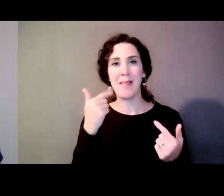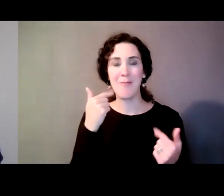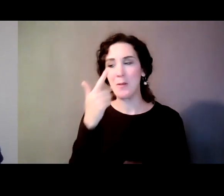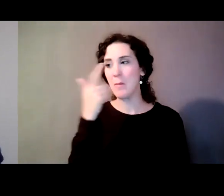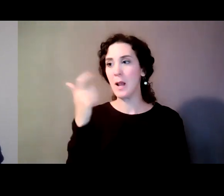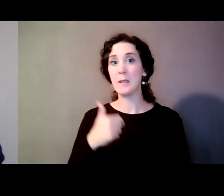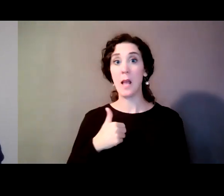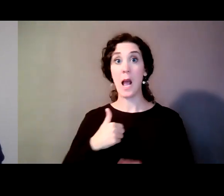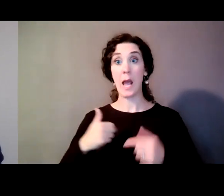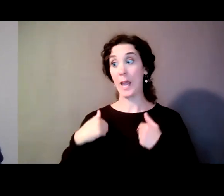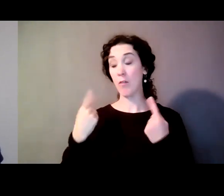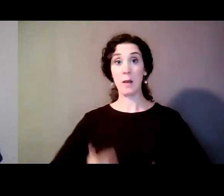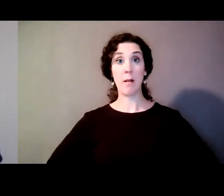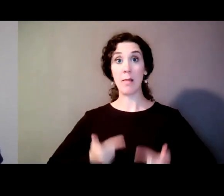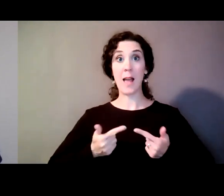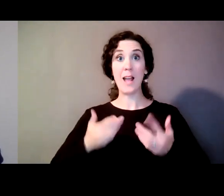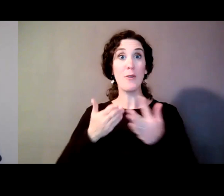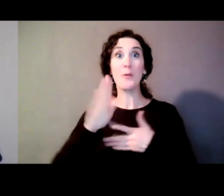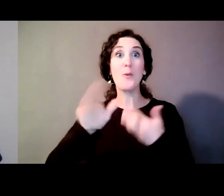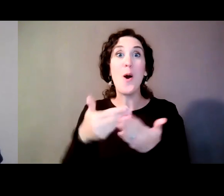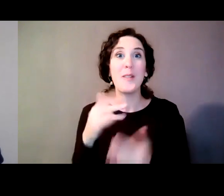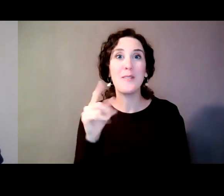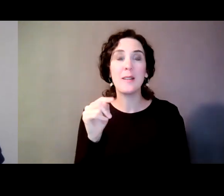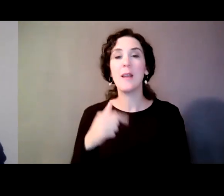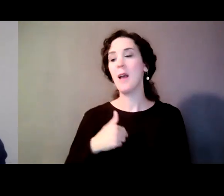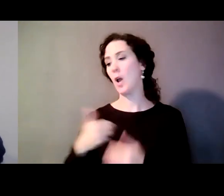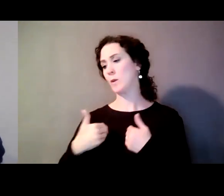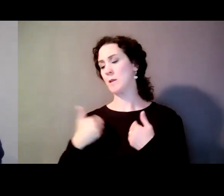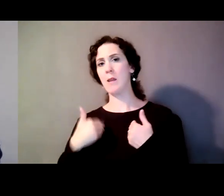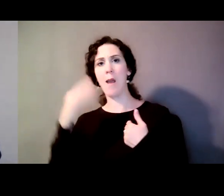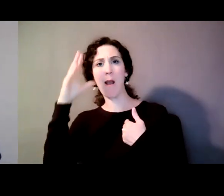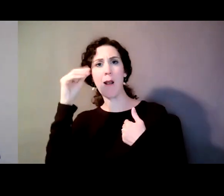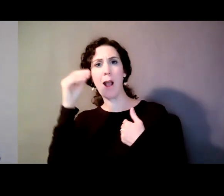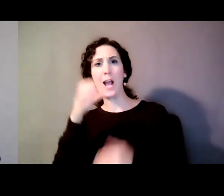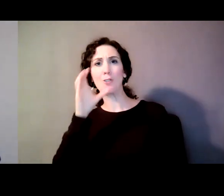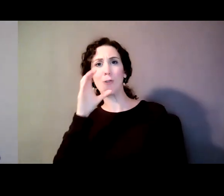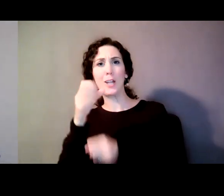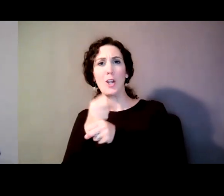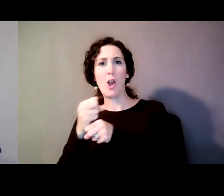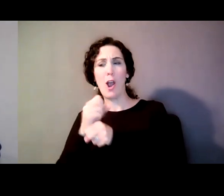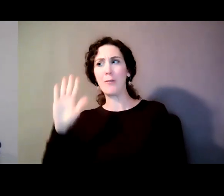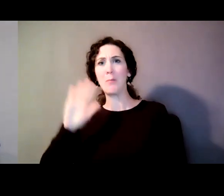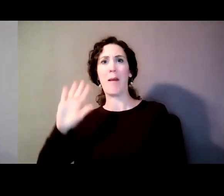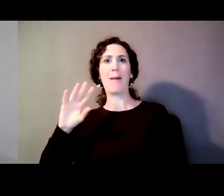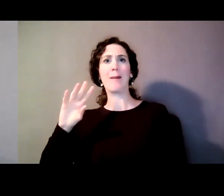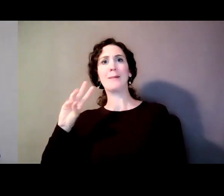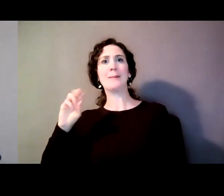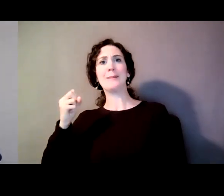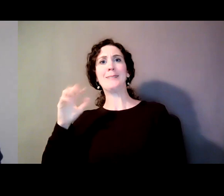been alive through all of it. I was a young guy drinking coffee in the earliest days and I have been Trique coffee through what